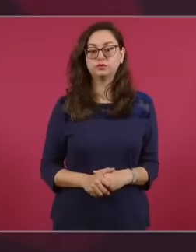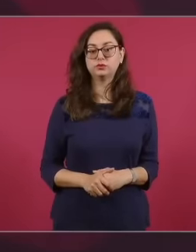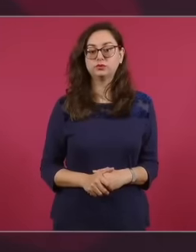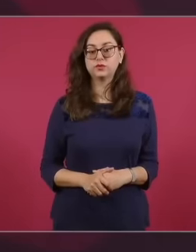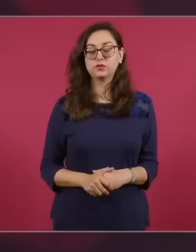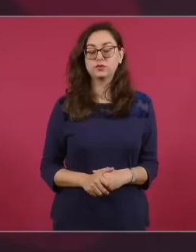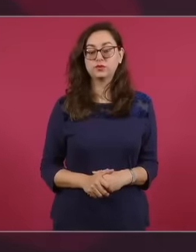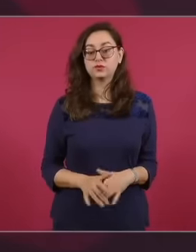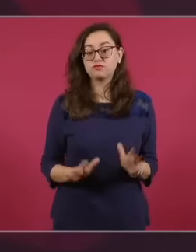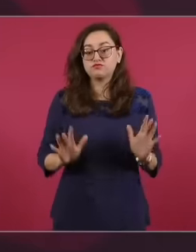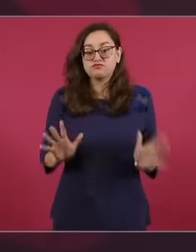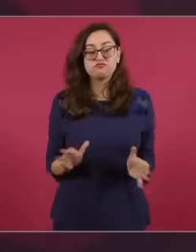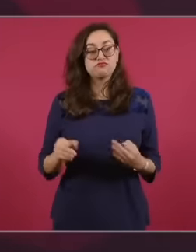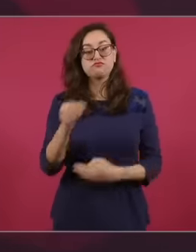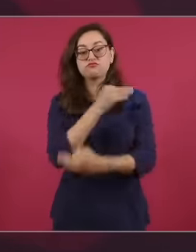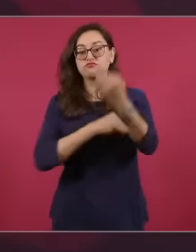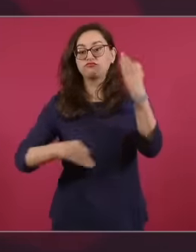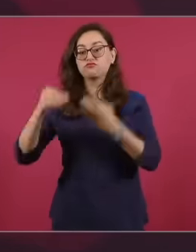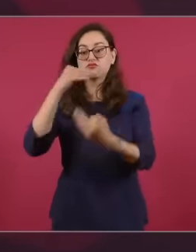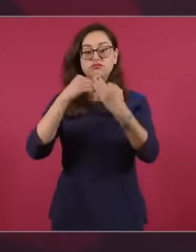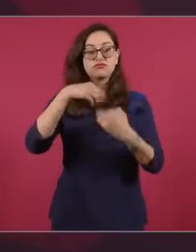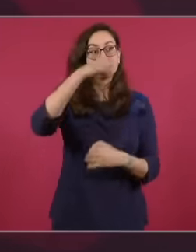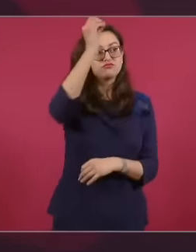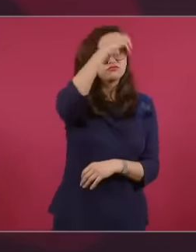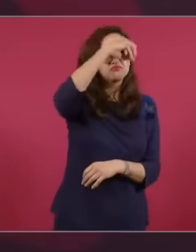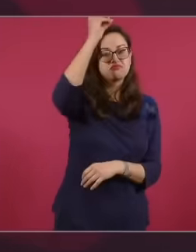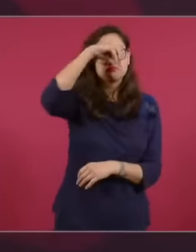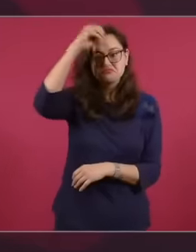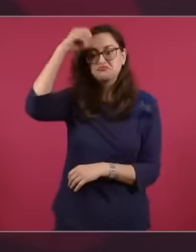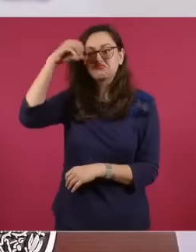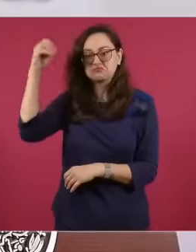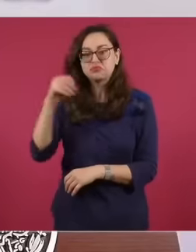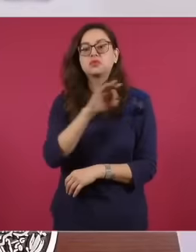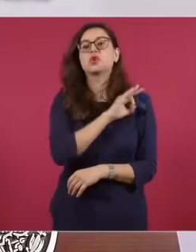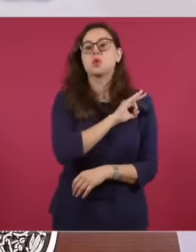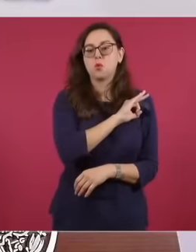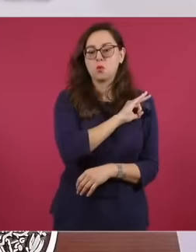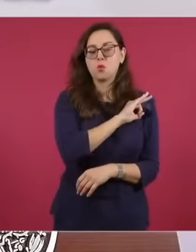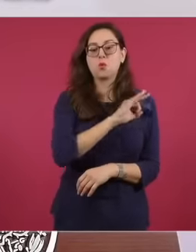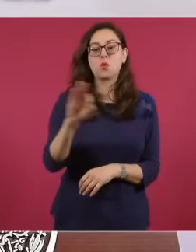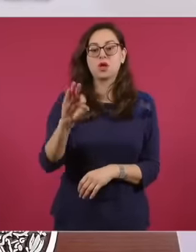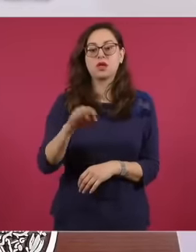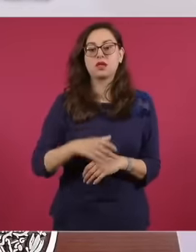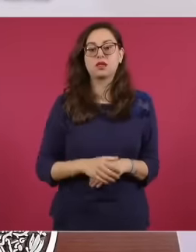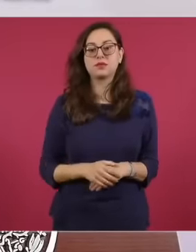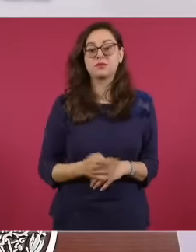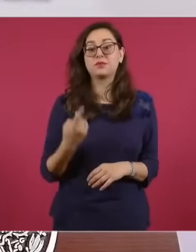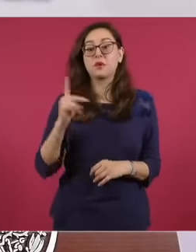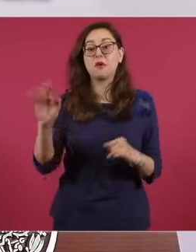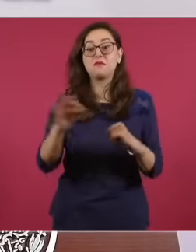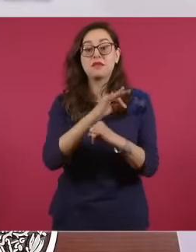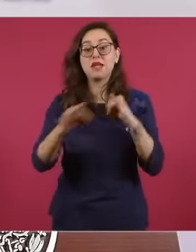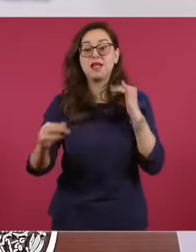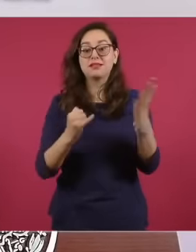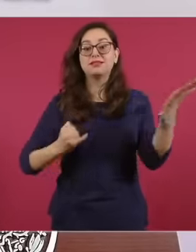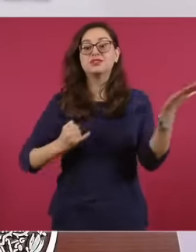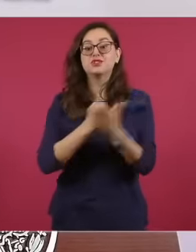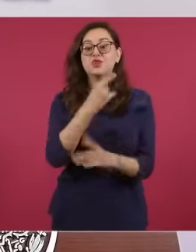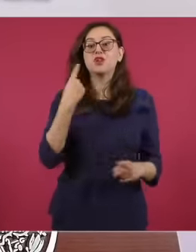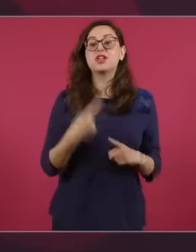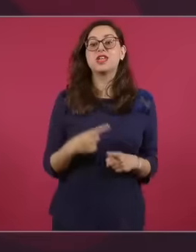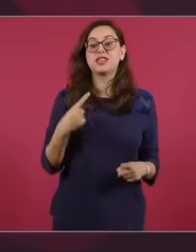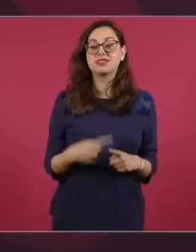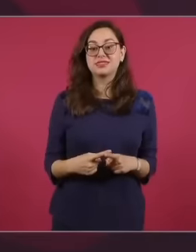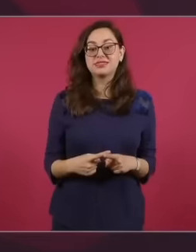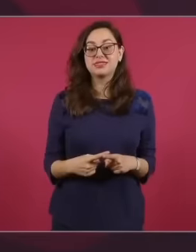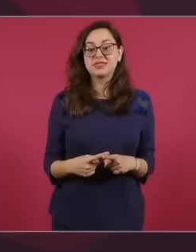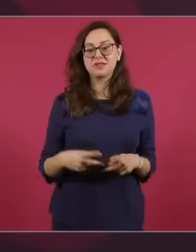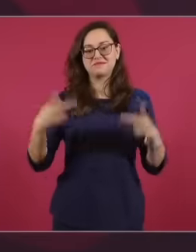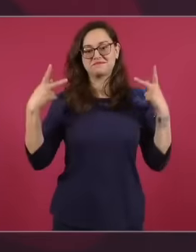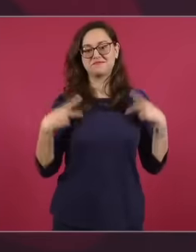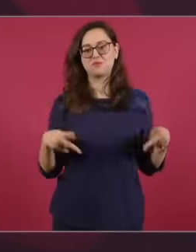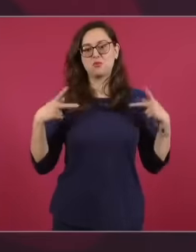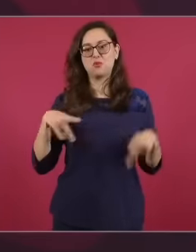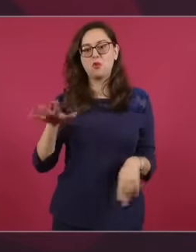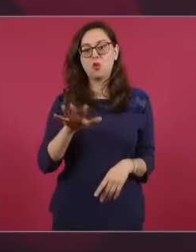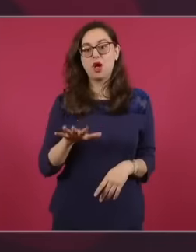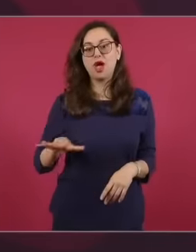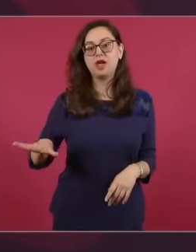money but it's the shame of other people's